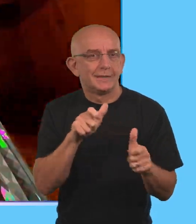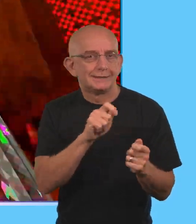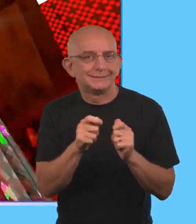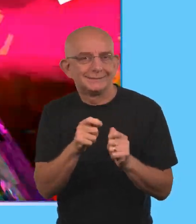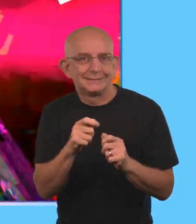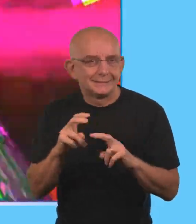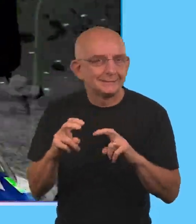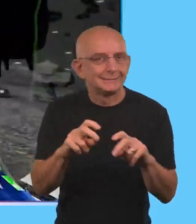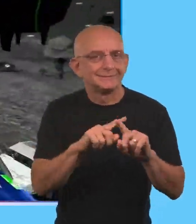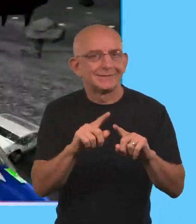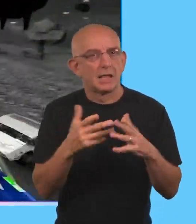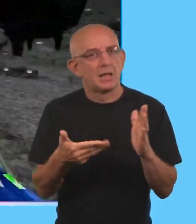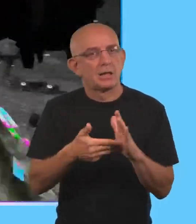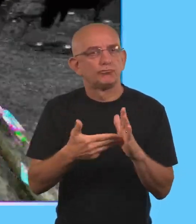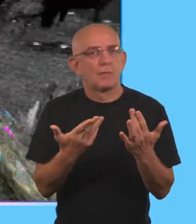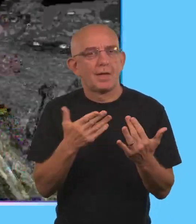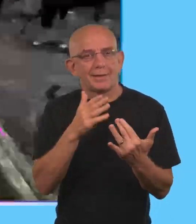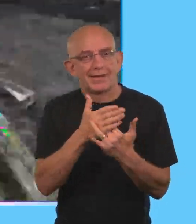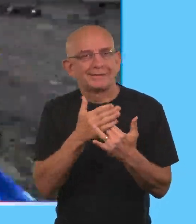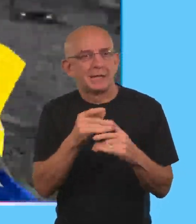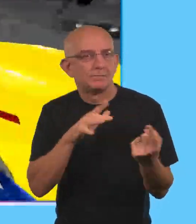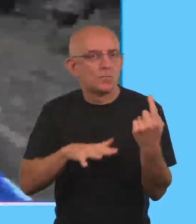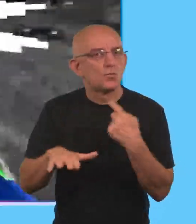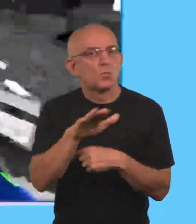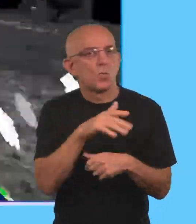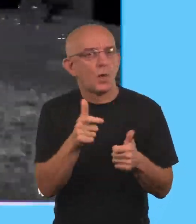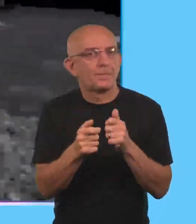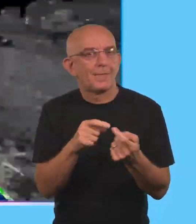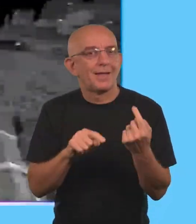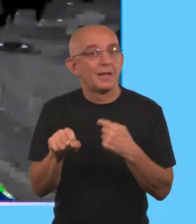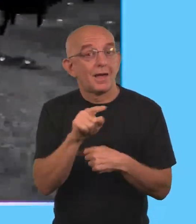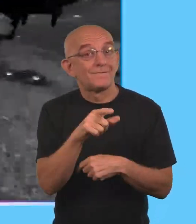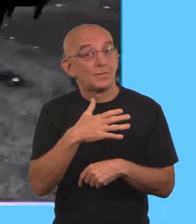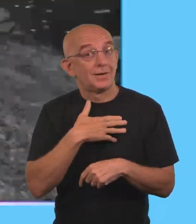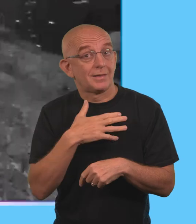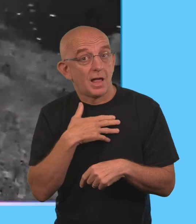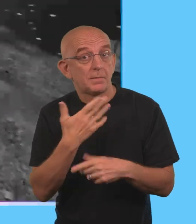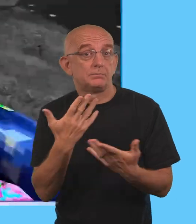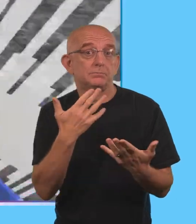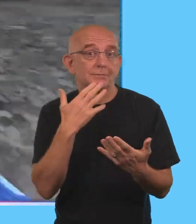Although we are still working on finding new ways to make the game accessible to all players.